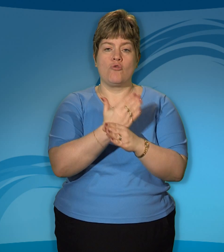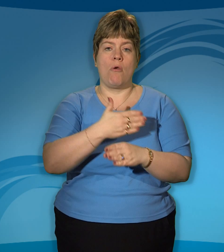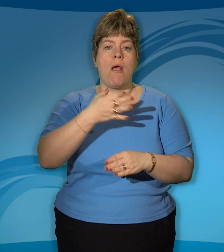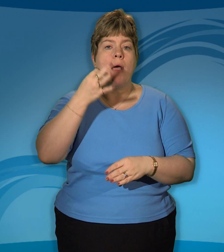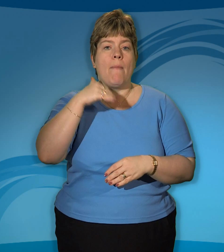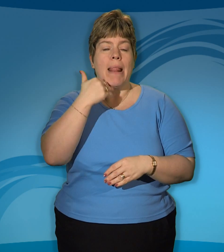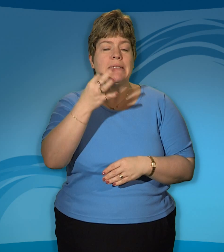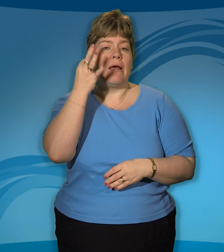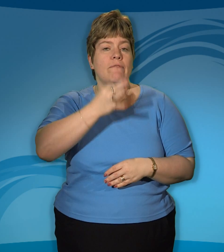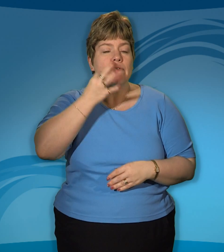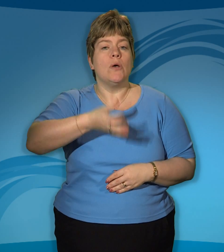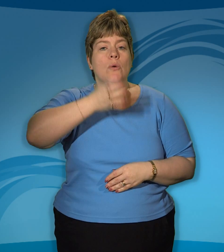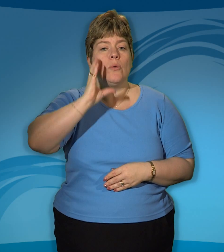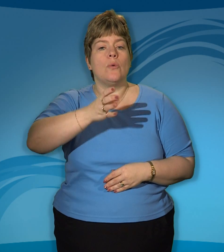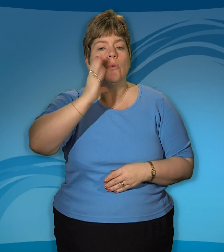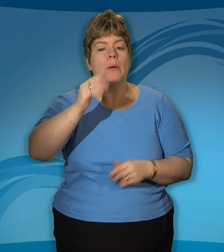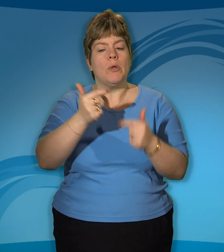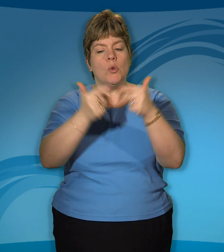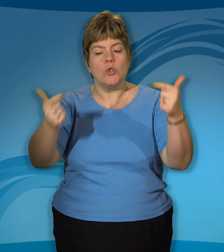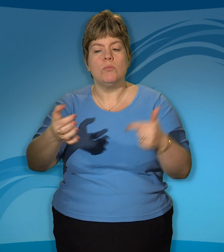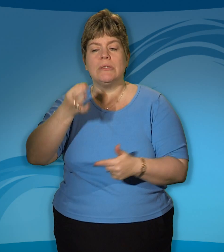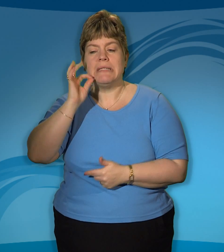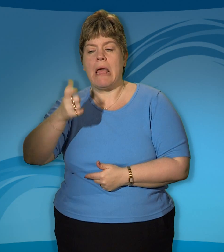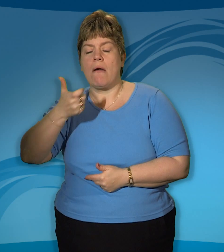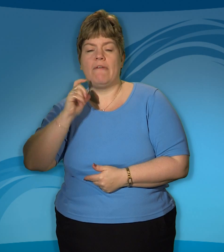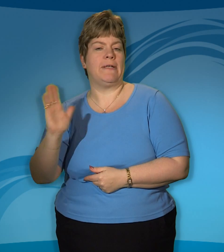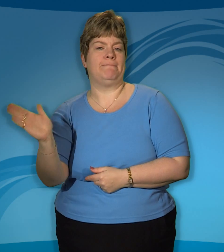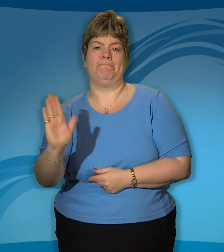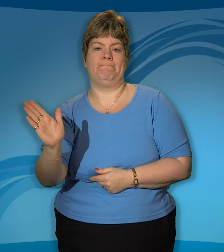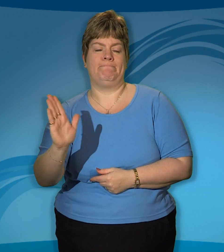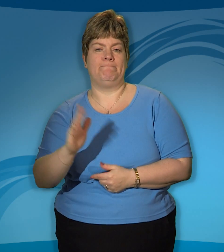Drink plenty of fluids, but not too much tea or coffee.